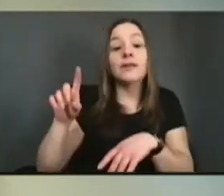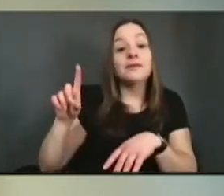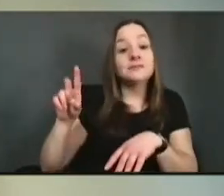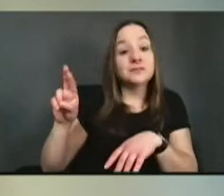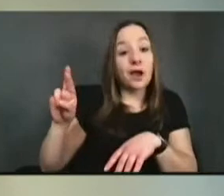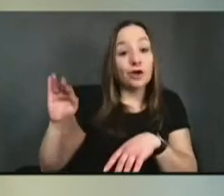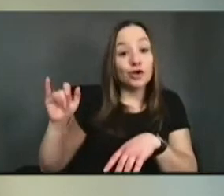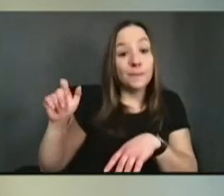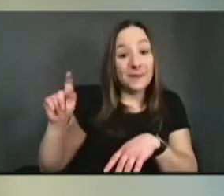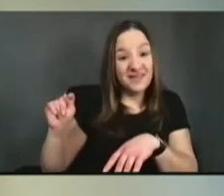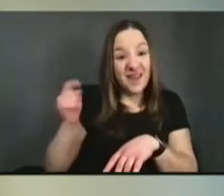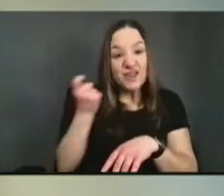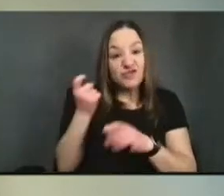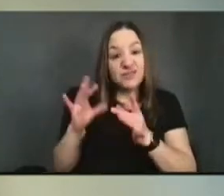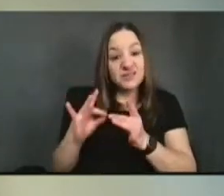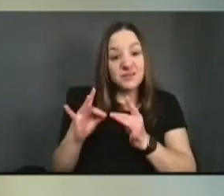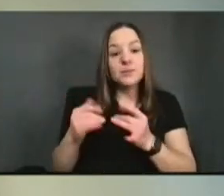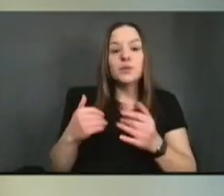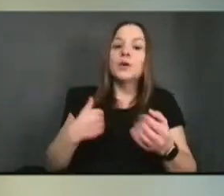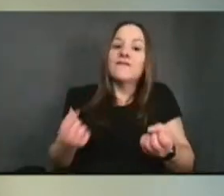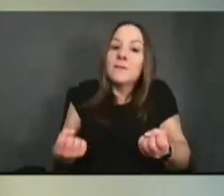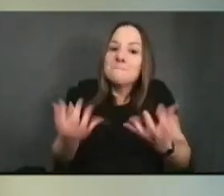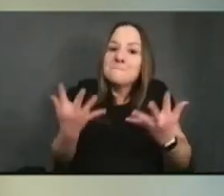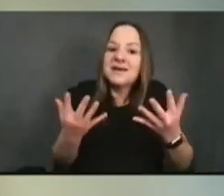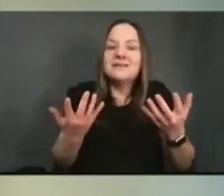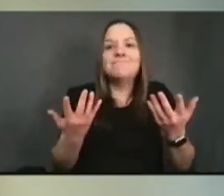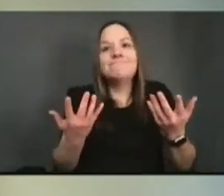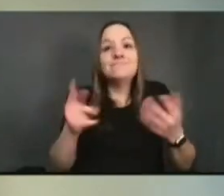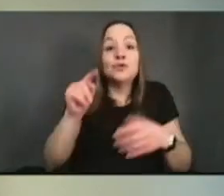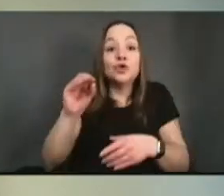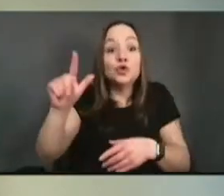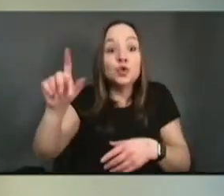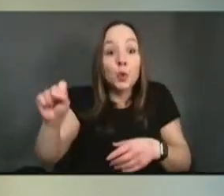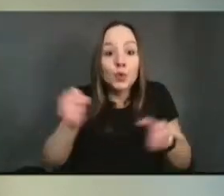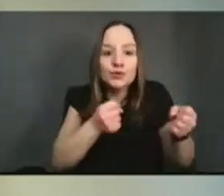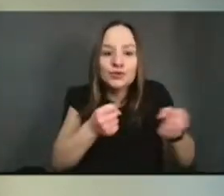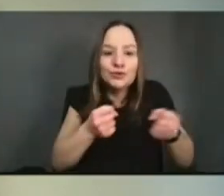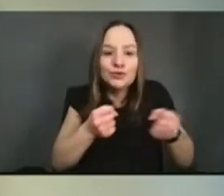McKnight indicated. We have many tools that we are deploying now